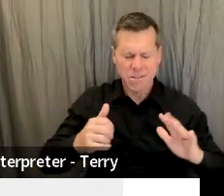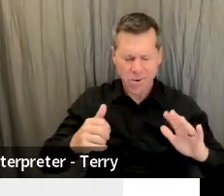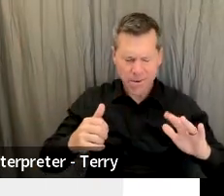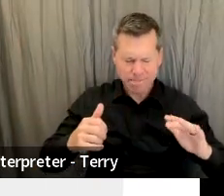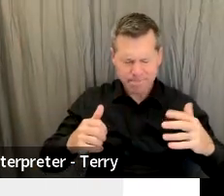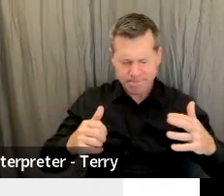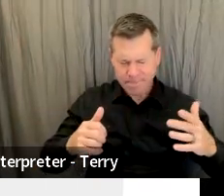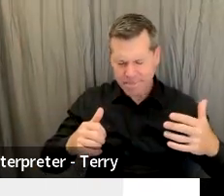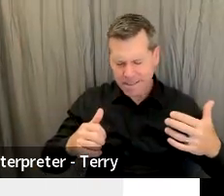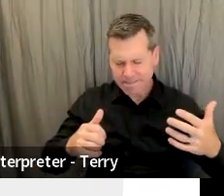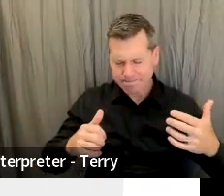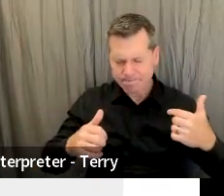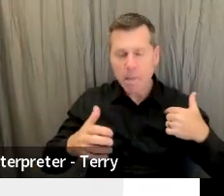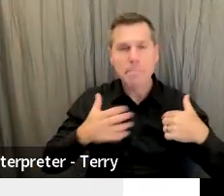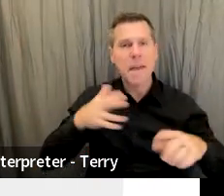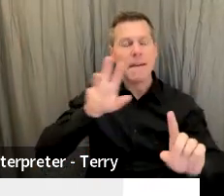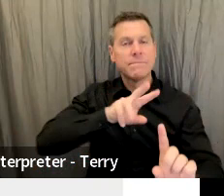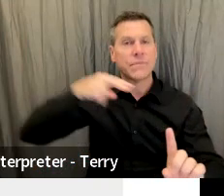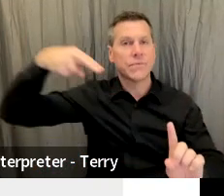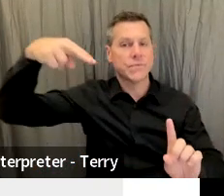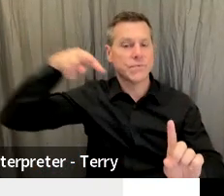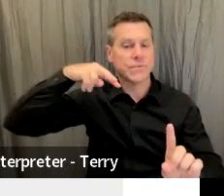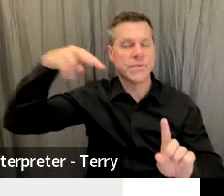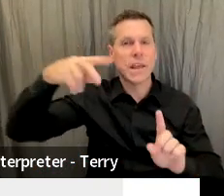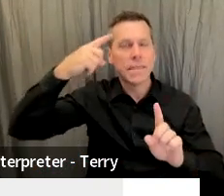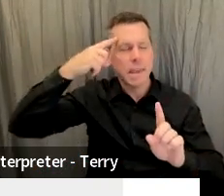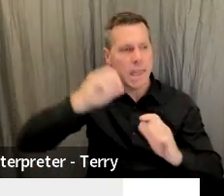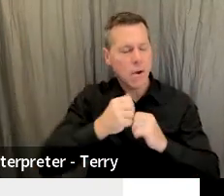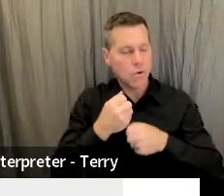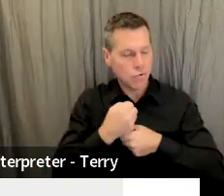of creating something that is used by another discipline.